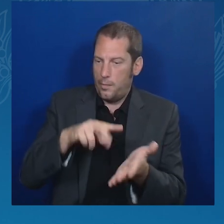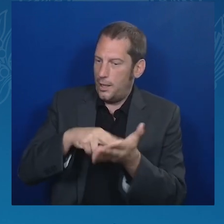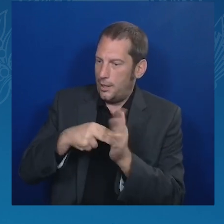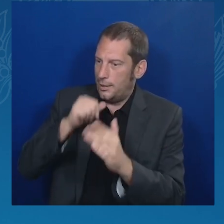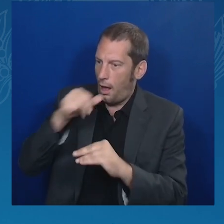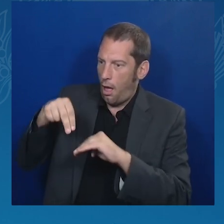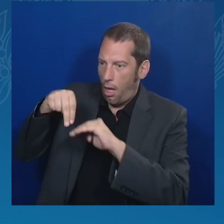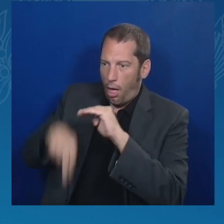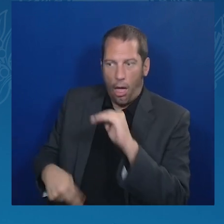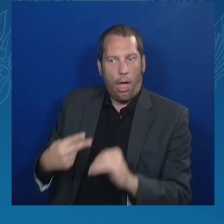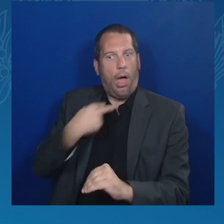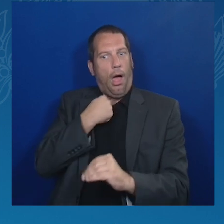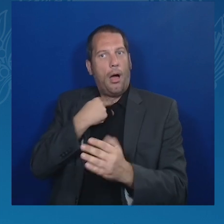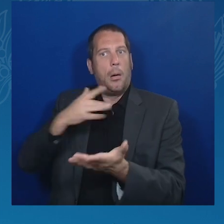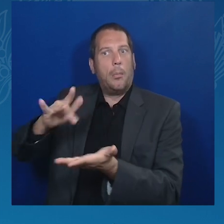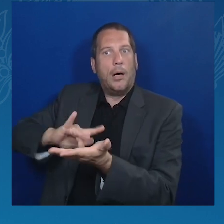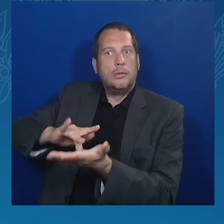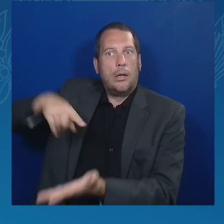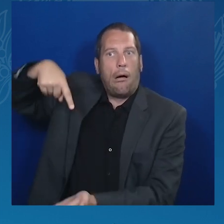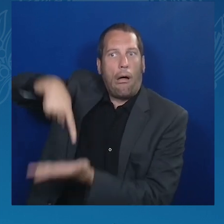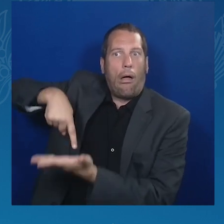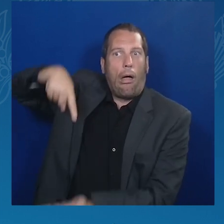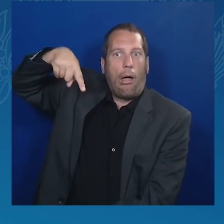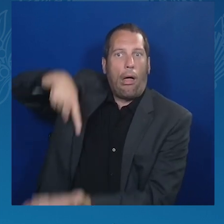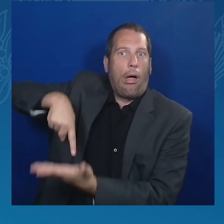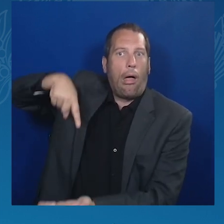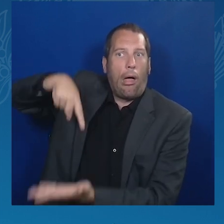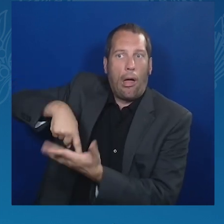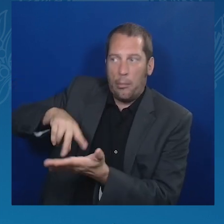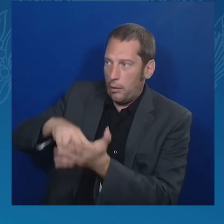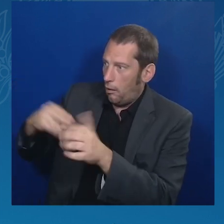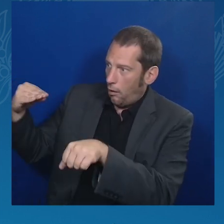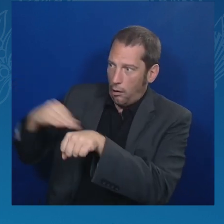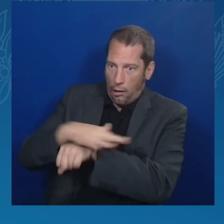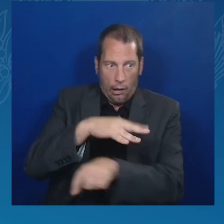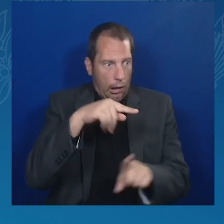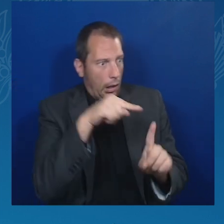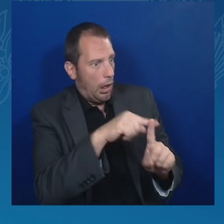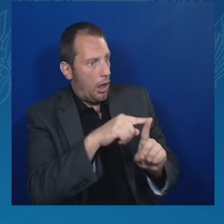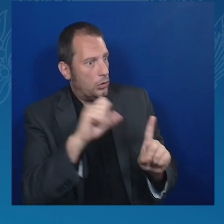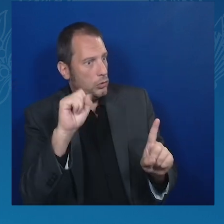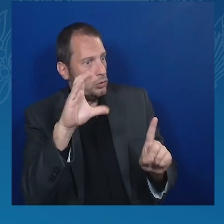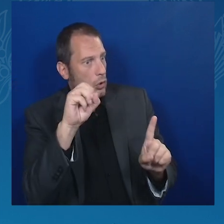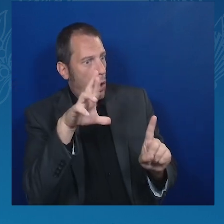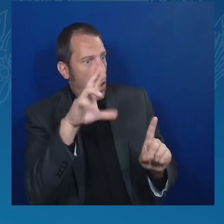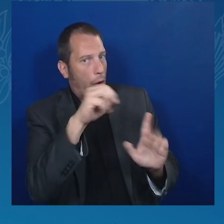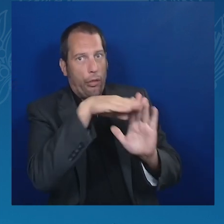against your credit score --